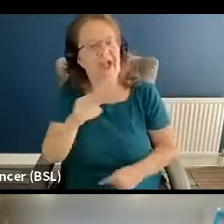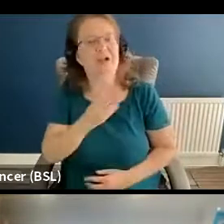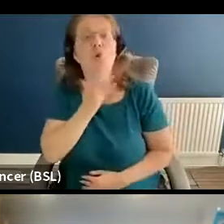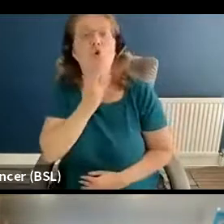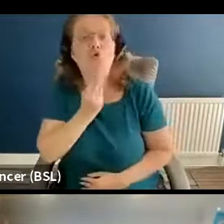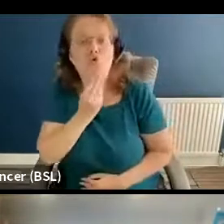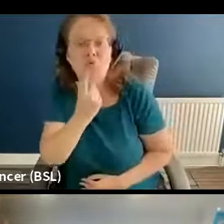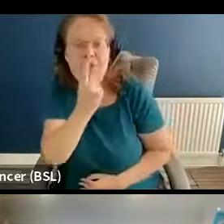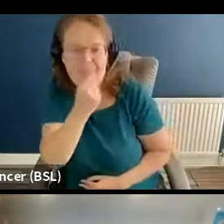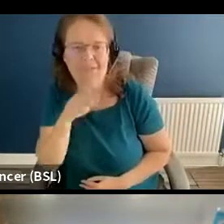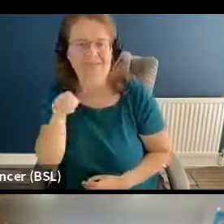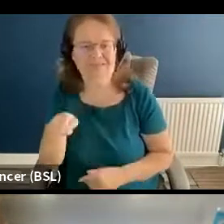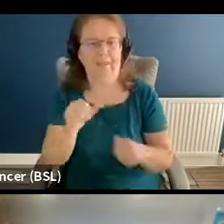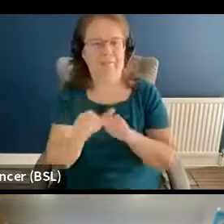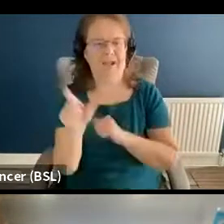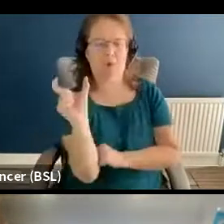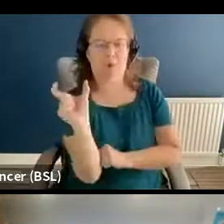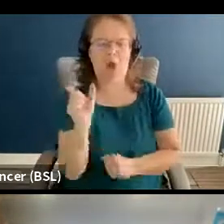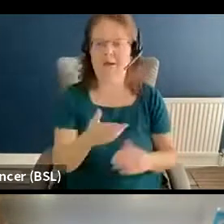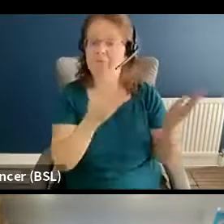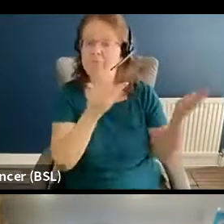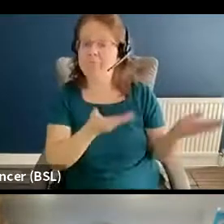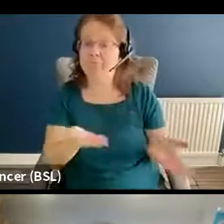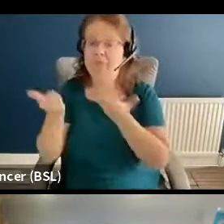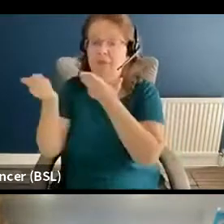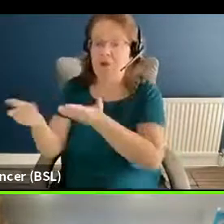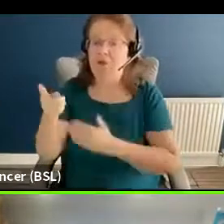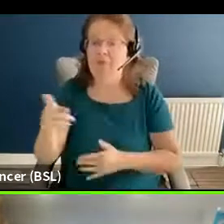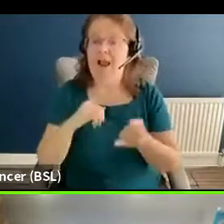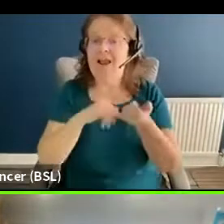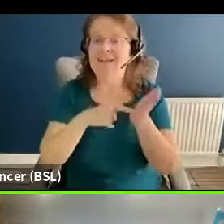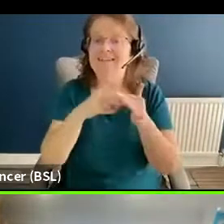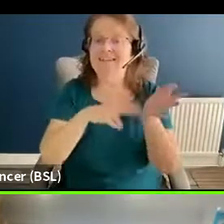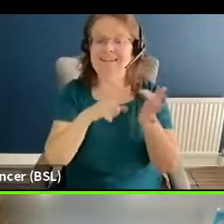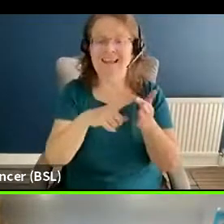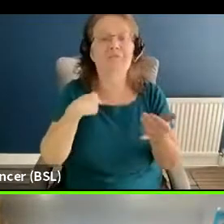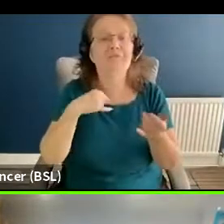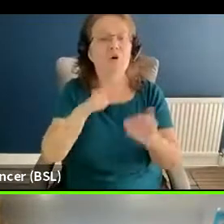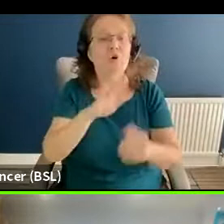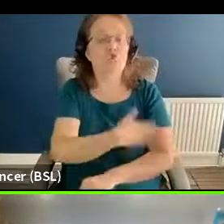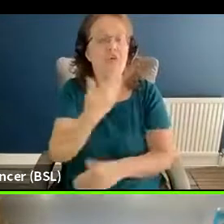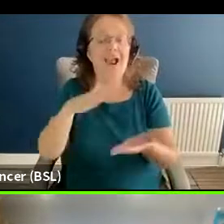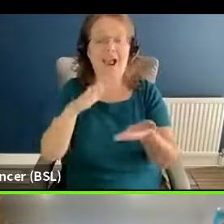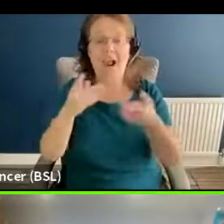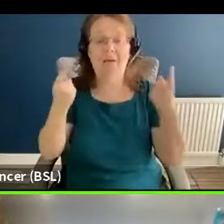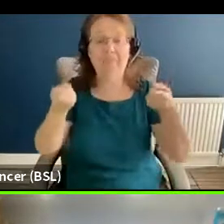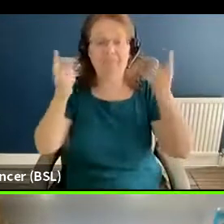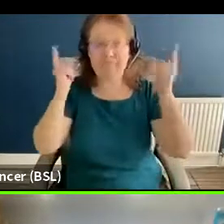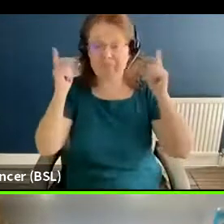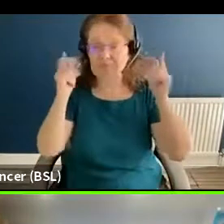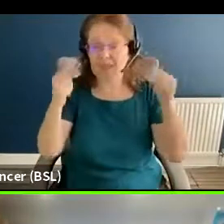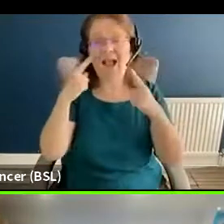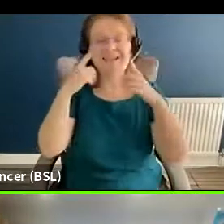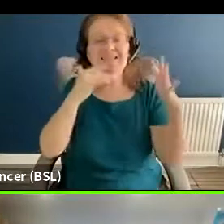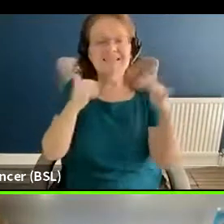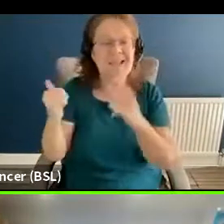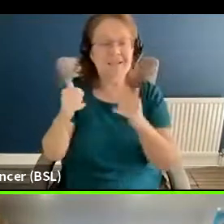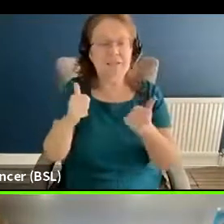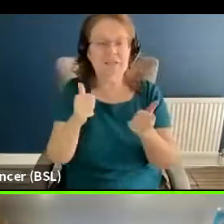Thanks Lori, over to you Steve. I'm Steve Green, Managing Director of Test Partners and a principal